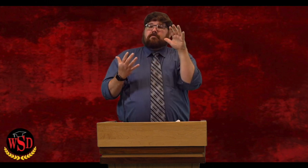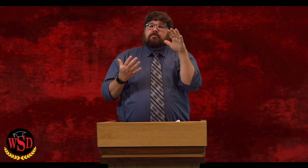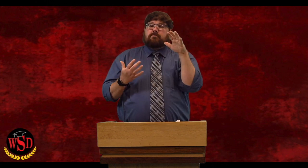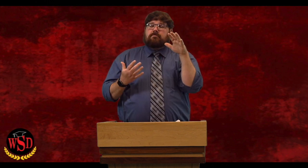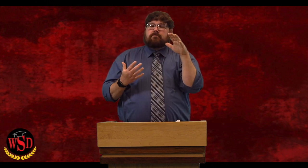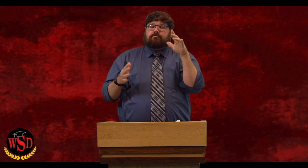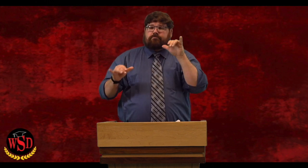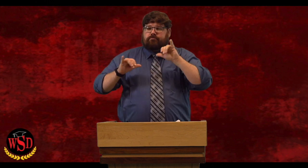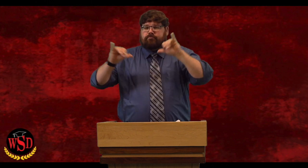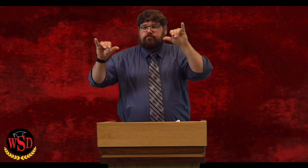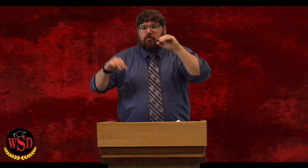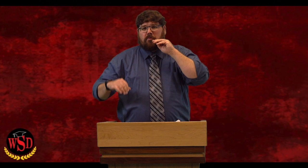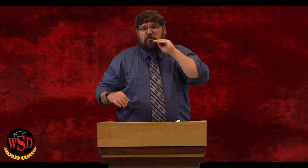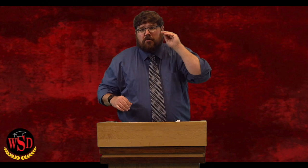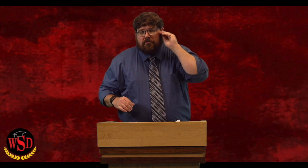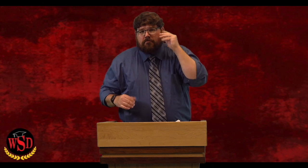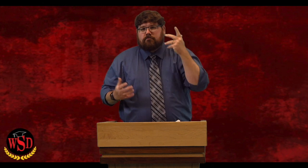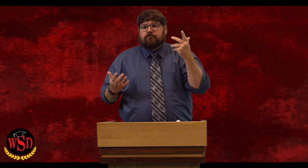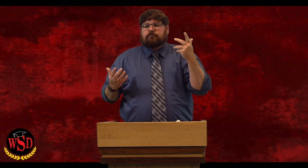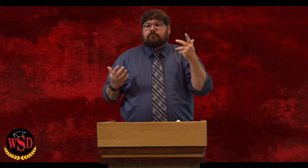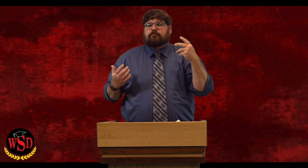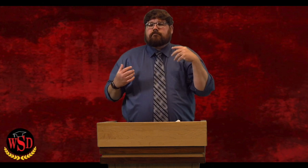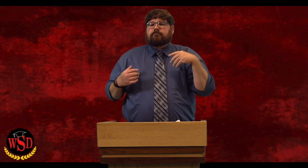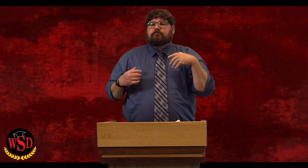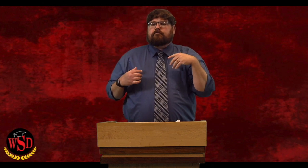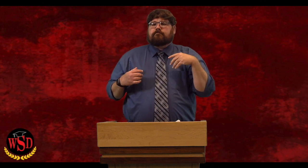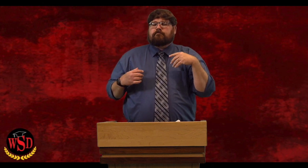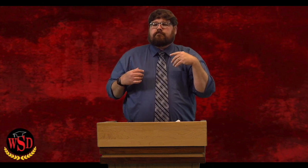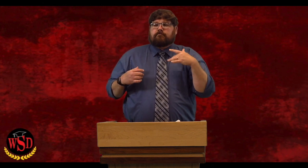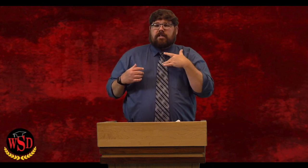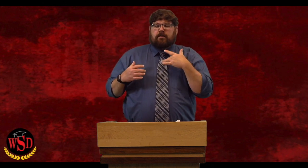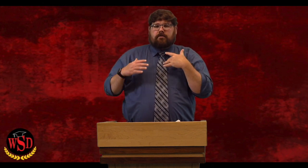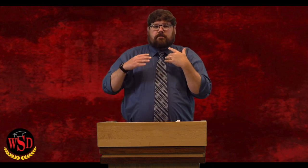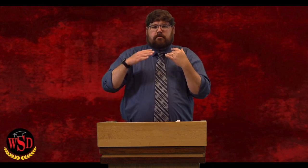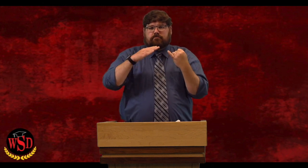Students had to stay home, maybe they felt isolated, maybe they weren't sure what was